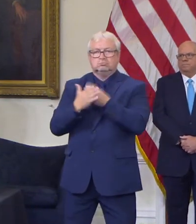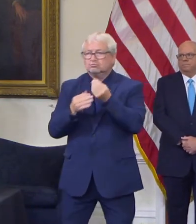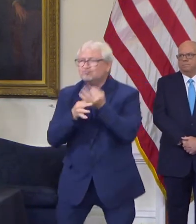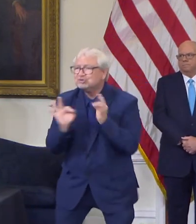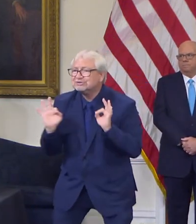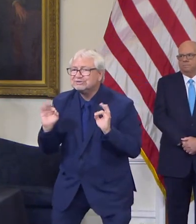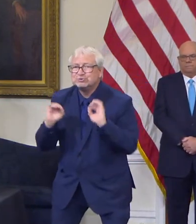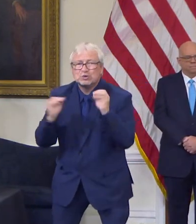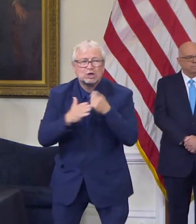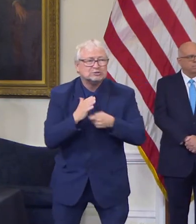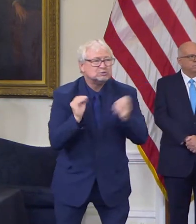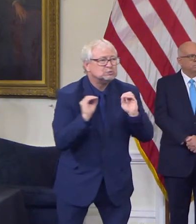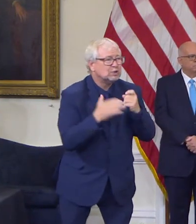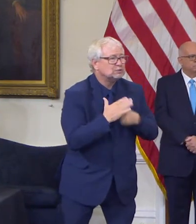"resources.